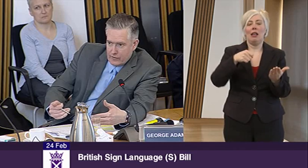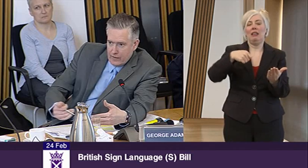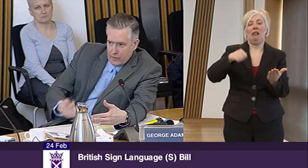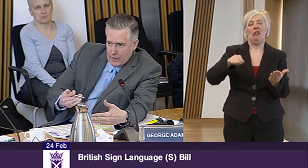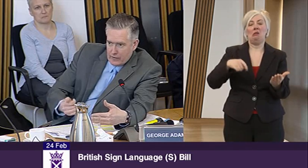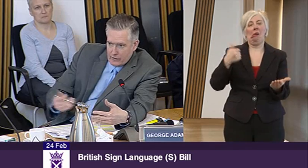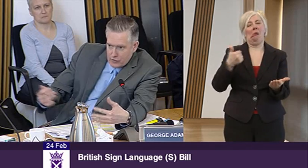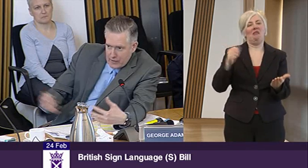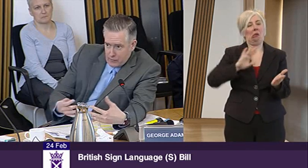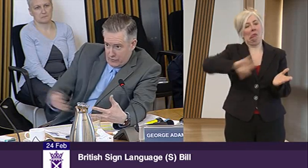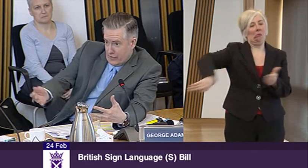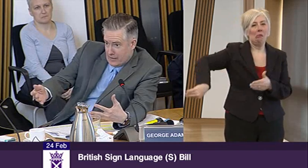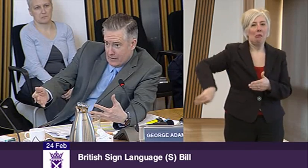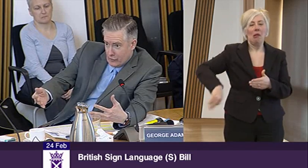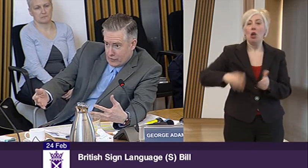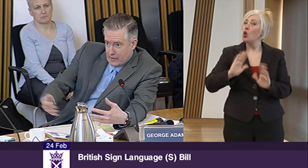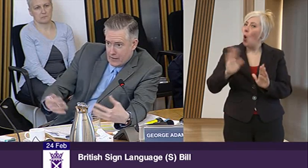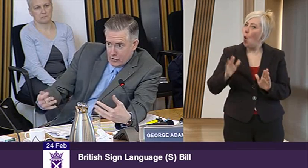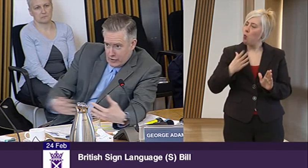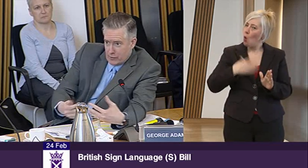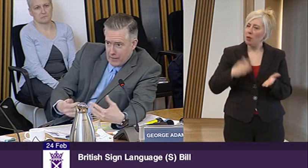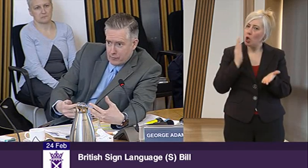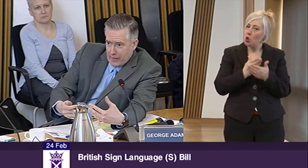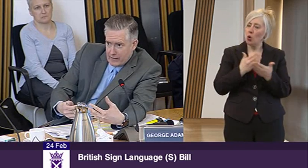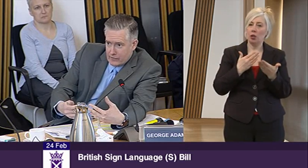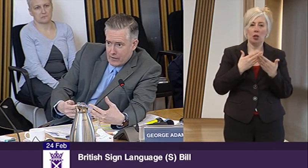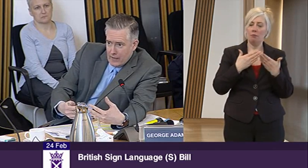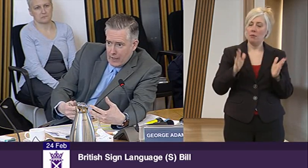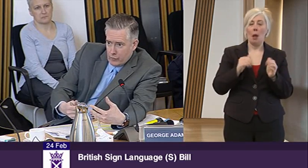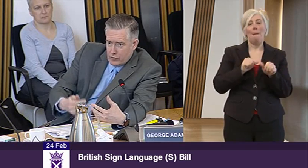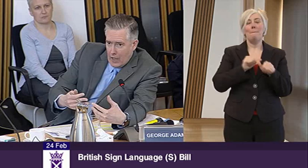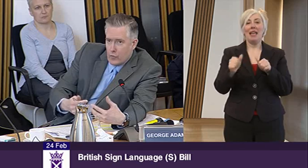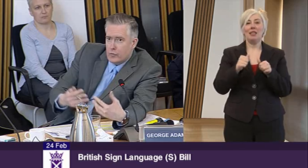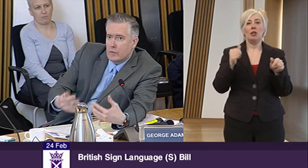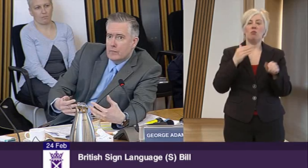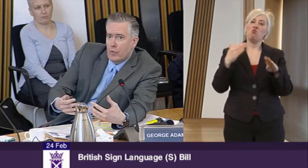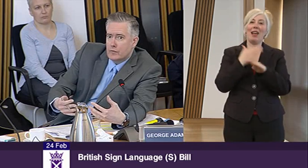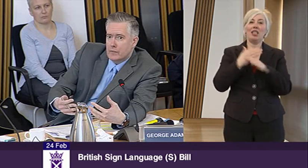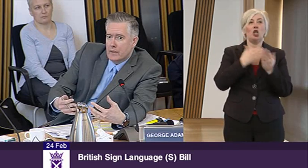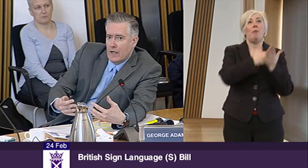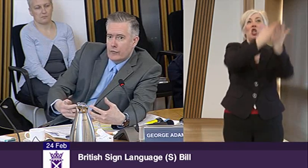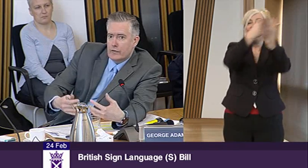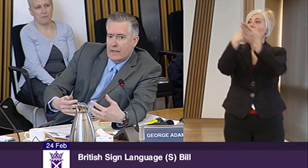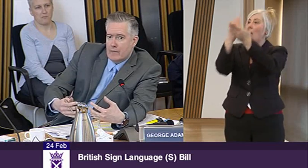box-ticking exercise but that best practice is shared. If we kept everything at a local